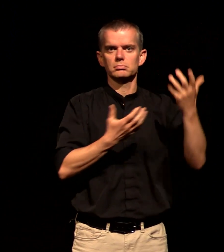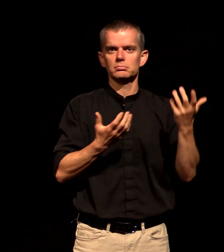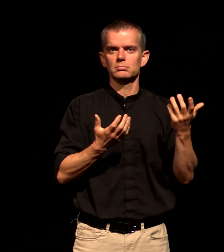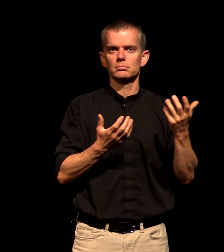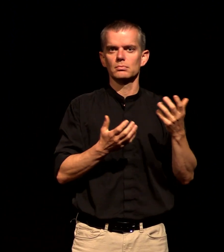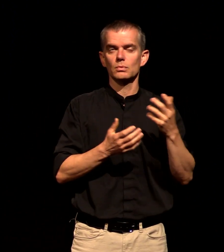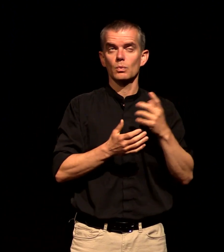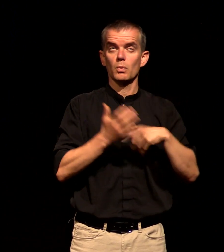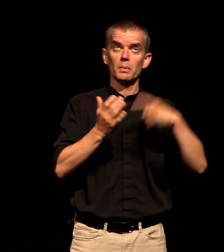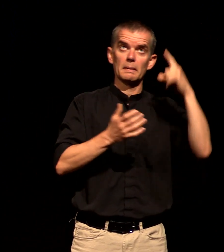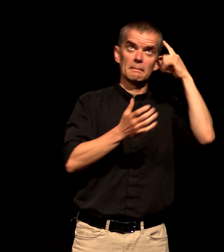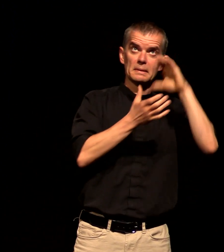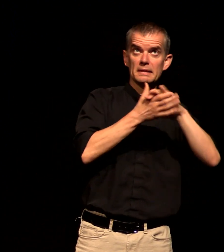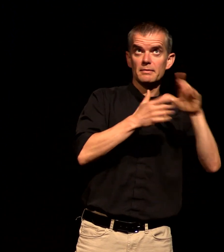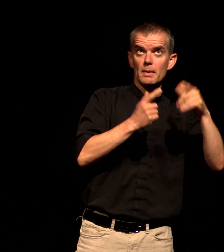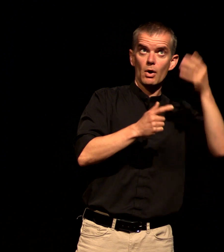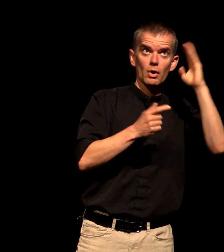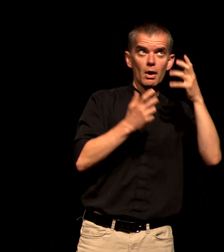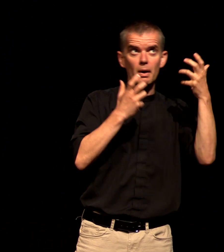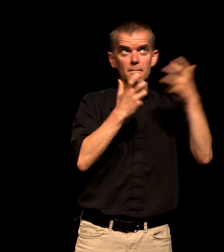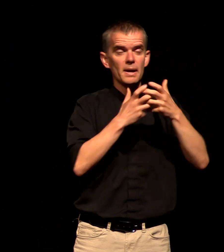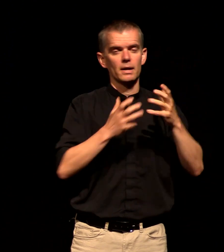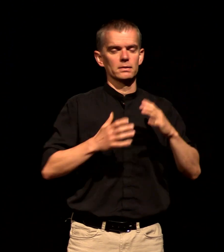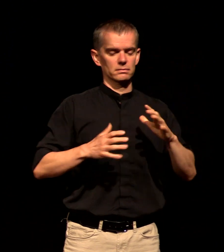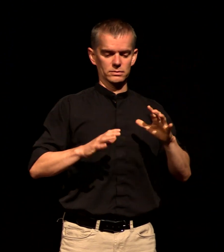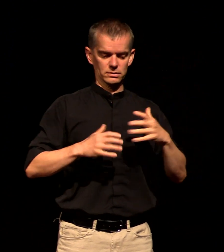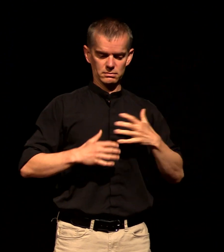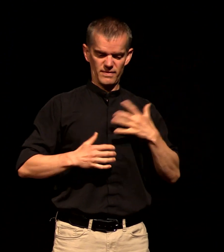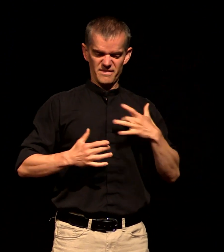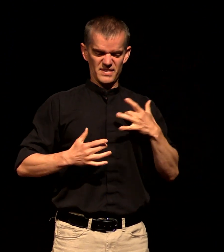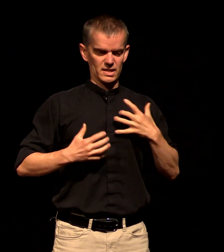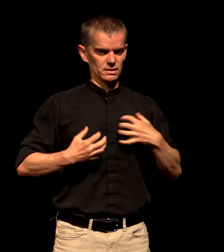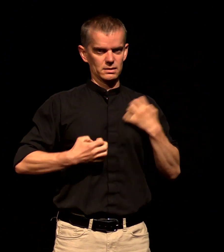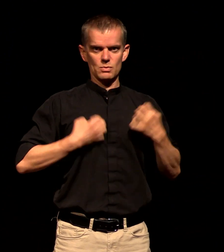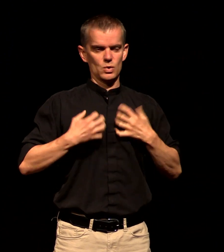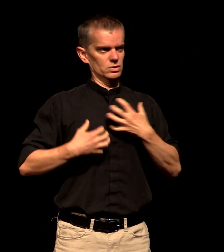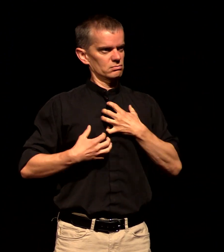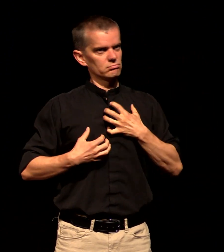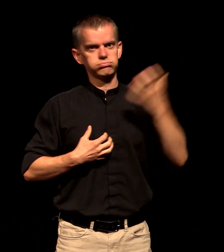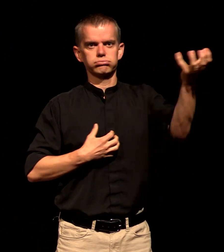God pouring out our feelings before editing, or making them